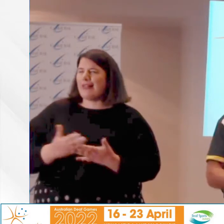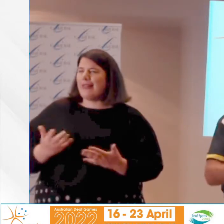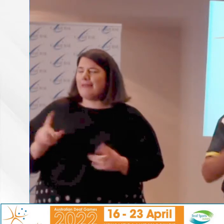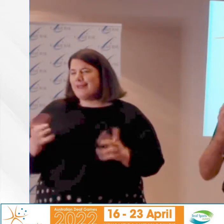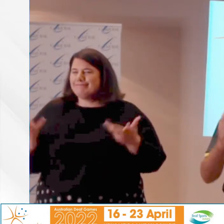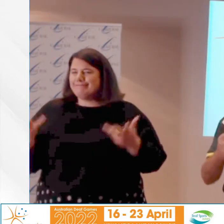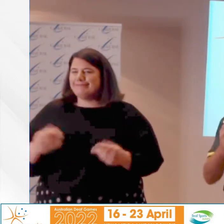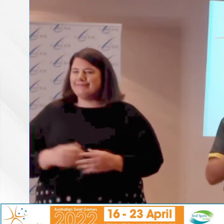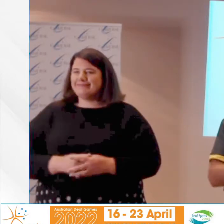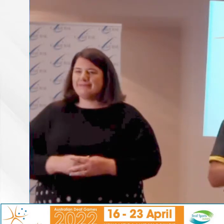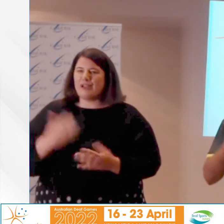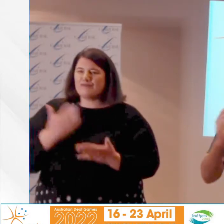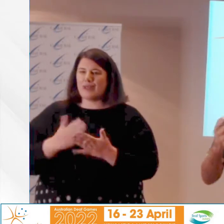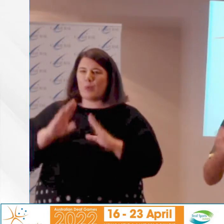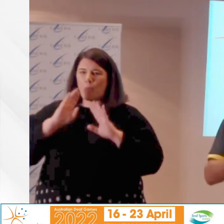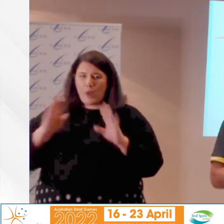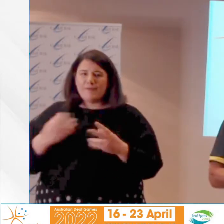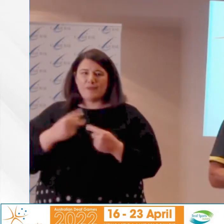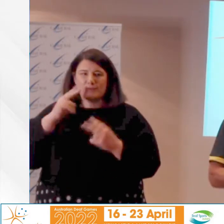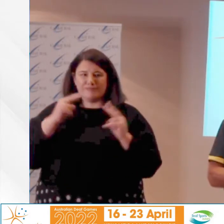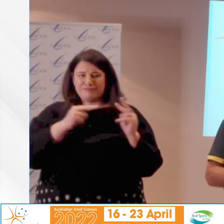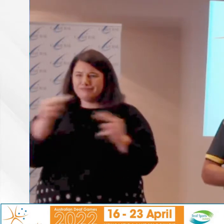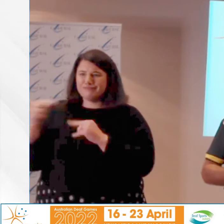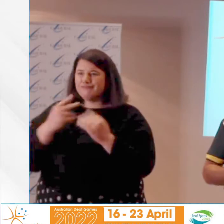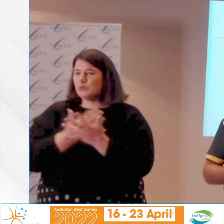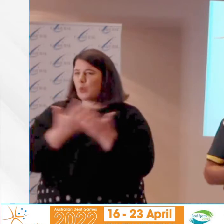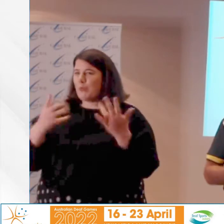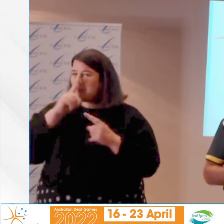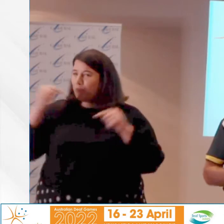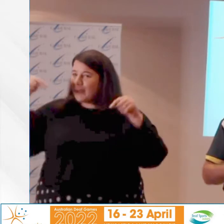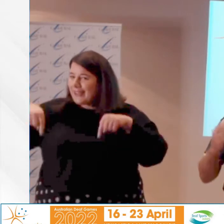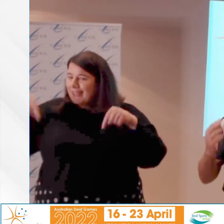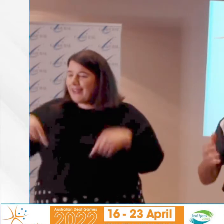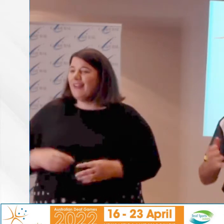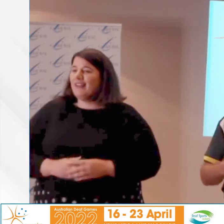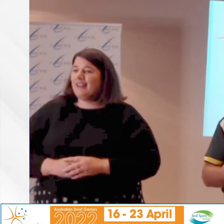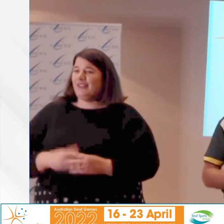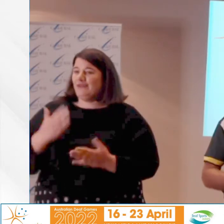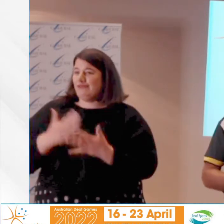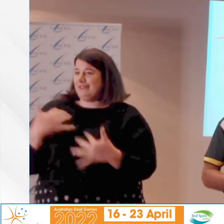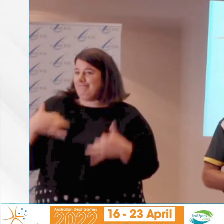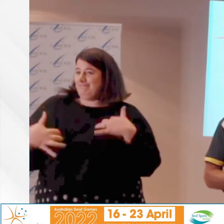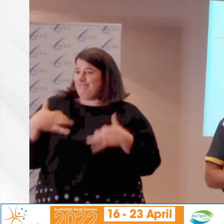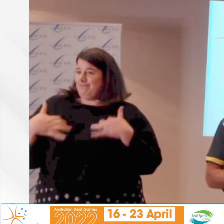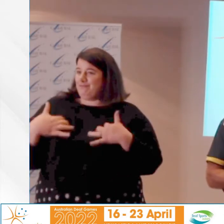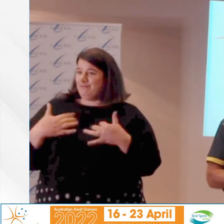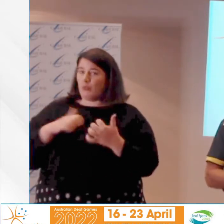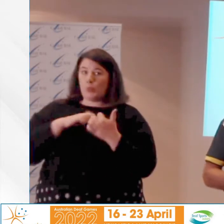this is wonderful to see so many people here and we really look forward to working with you all